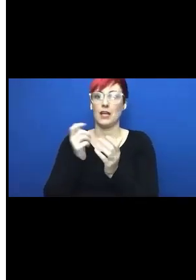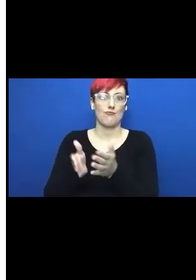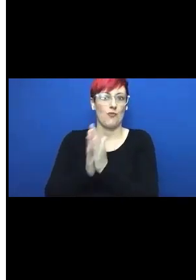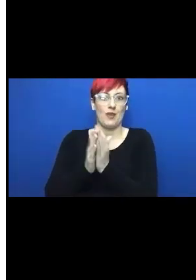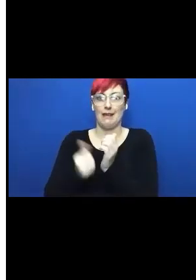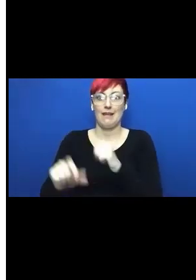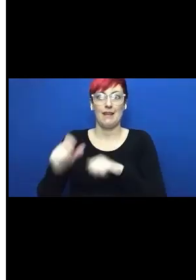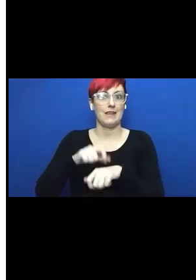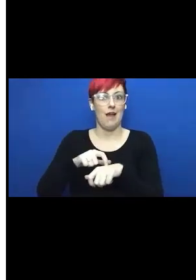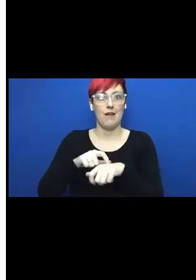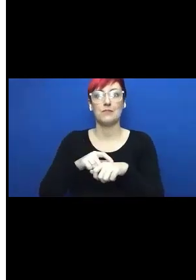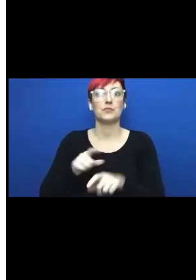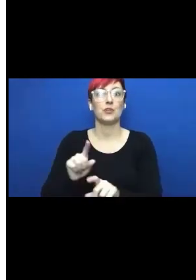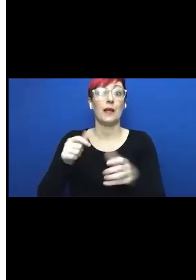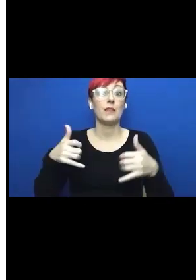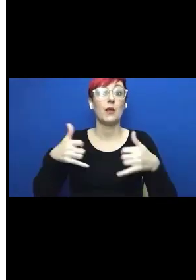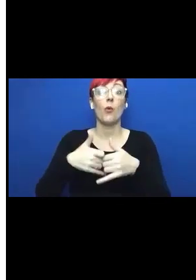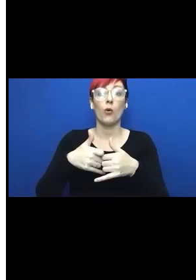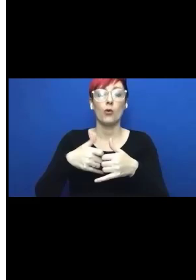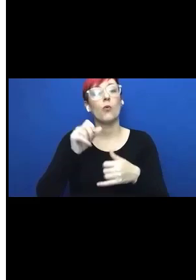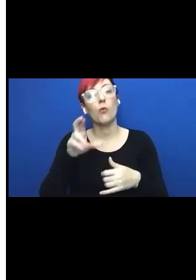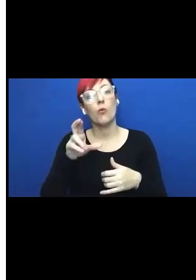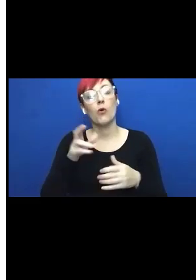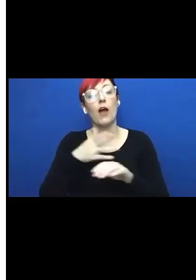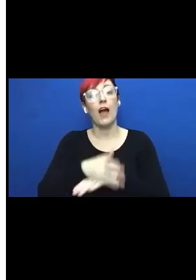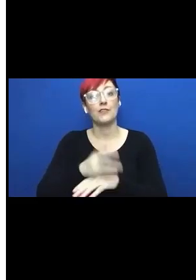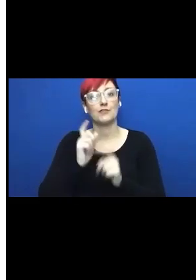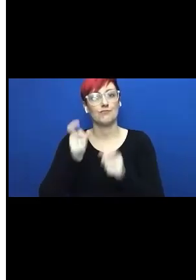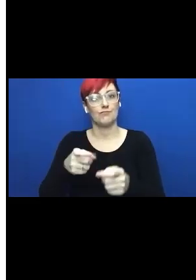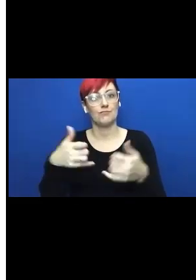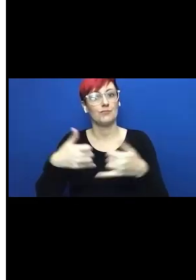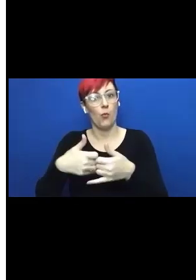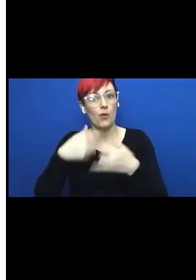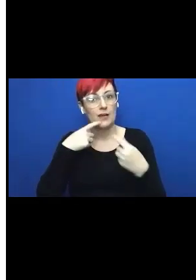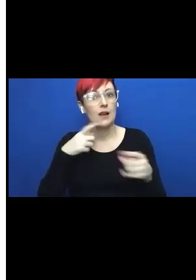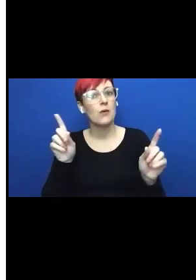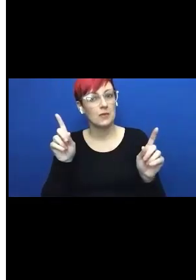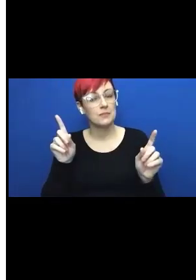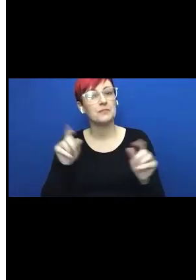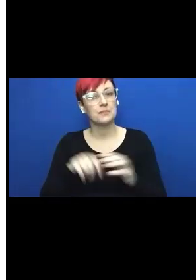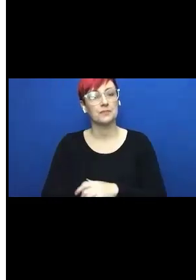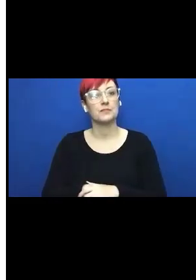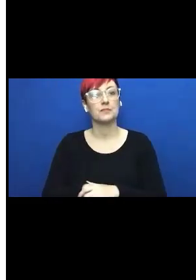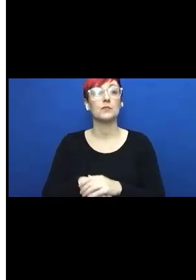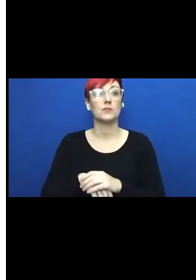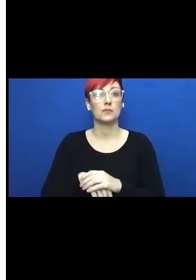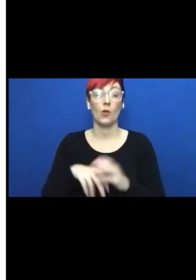during the award or once it's known immediately or within thirty days after it's known.